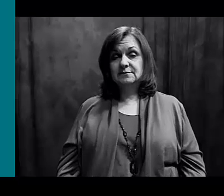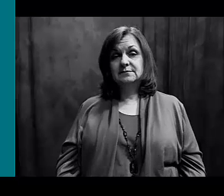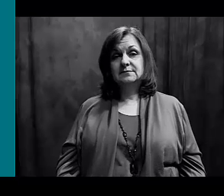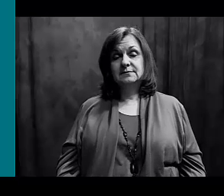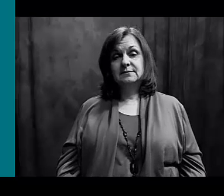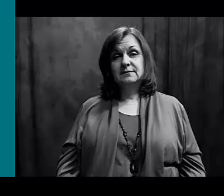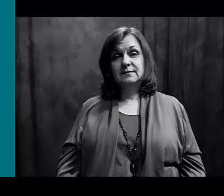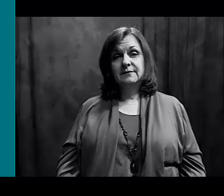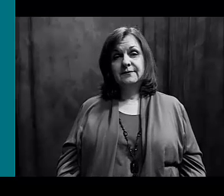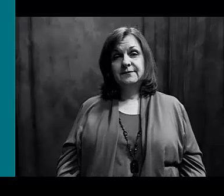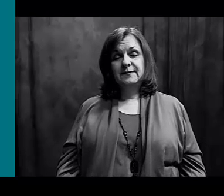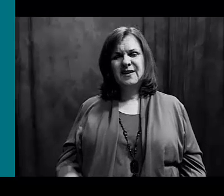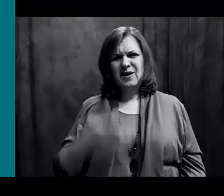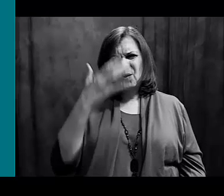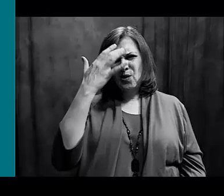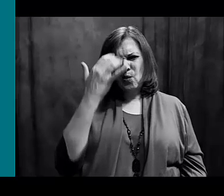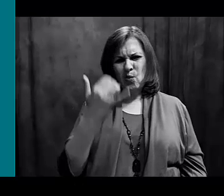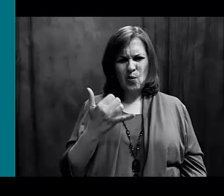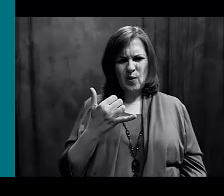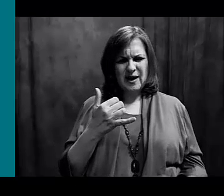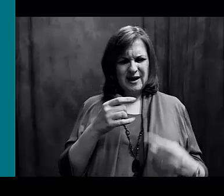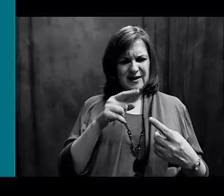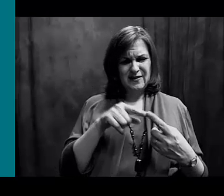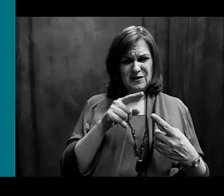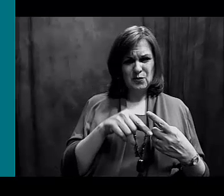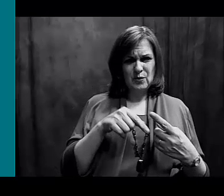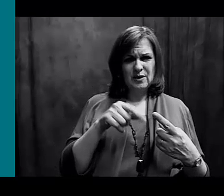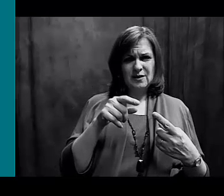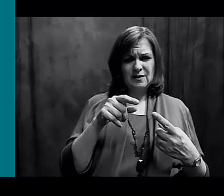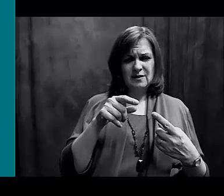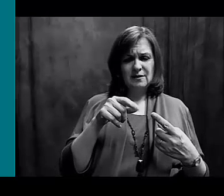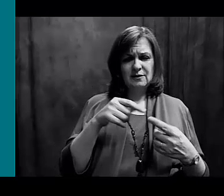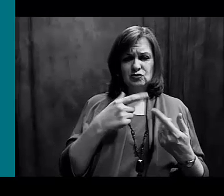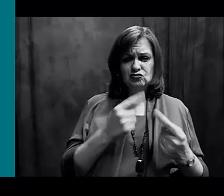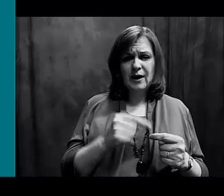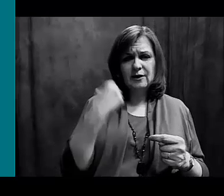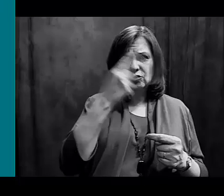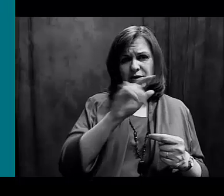so why would you bother to look like somebody else? [if you already taste bad]